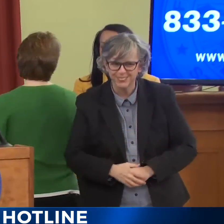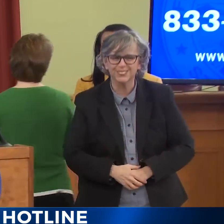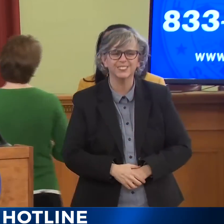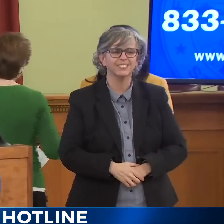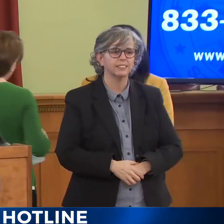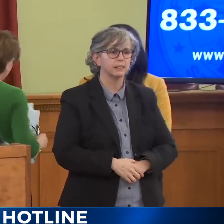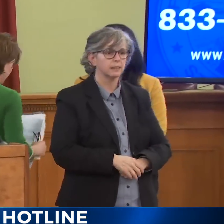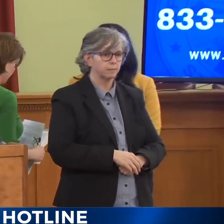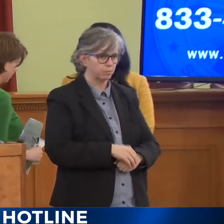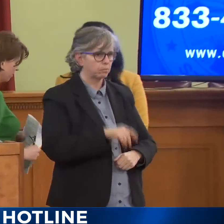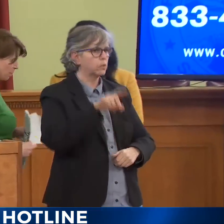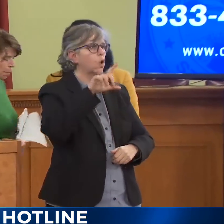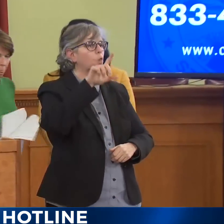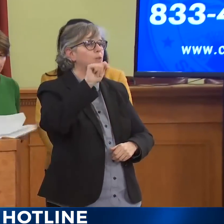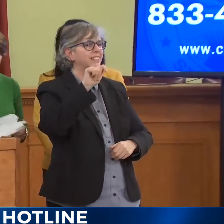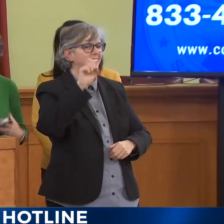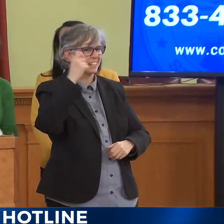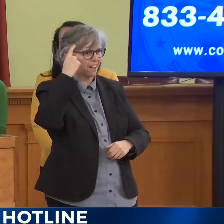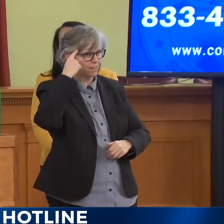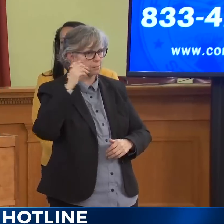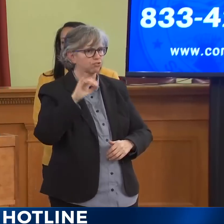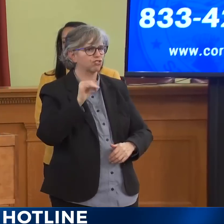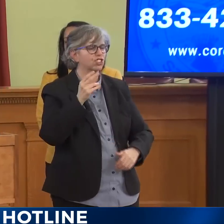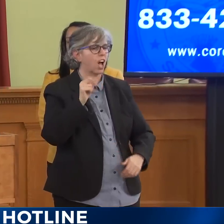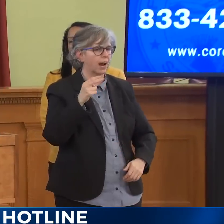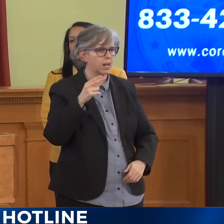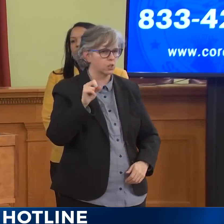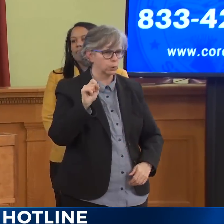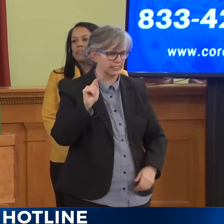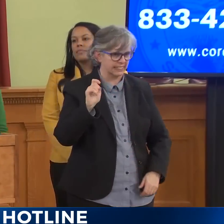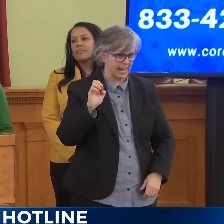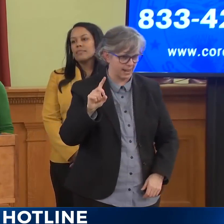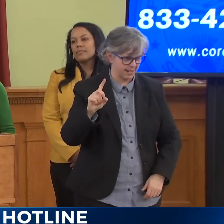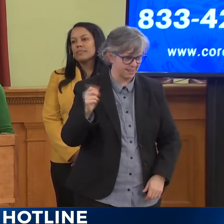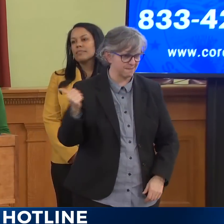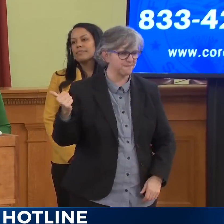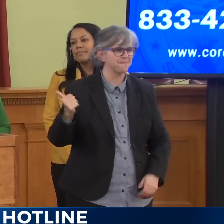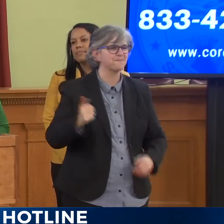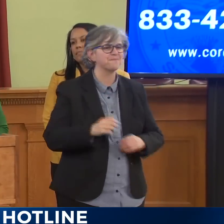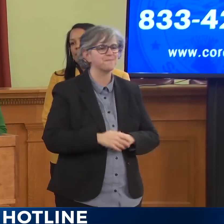CALL THAT NUMBER AND THEY HAVE FACT SHEETS ON WHAT YOU CAN DO, AND WHO YOU CAN CONNECT TO AT THE NATIONAL OR LOCAL LEVEL FOR ANY SERVICES THAT YOU NEED.